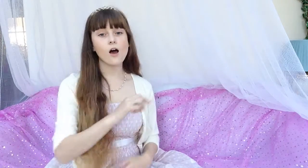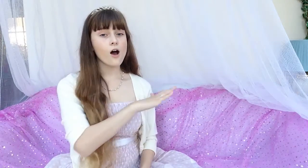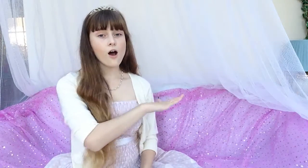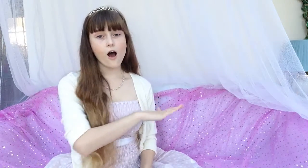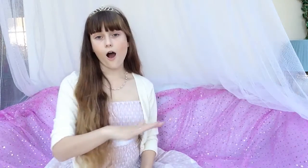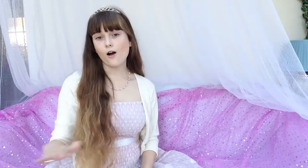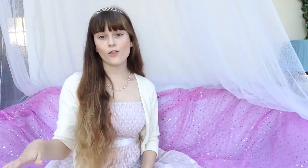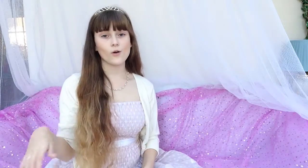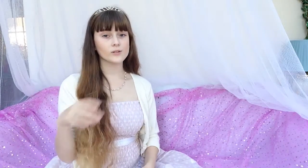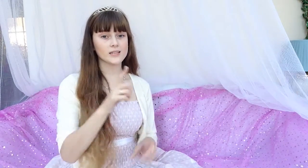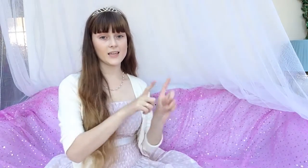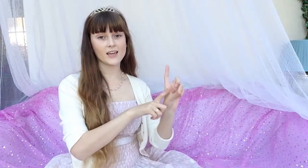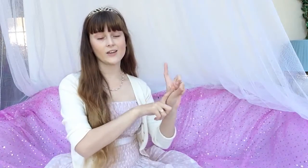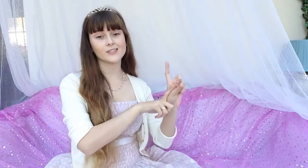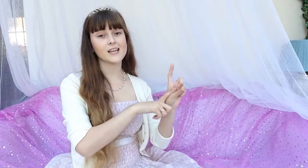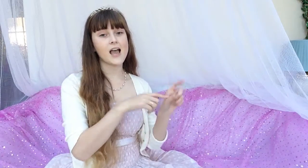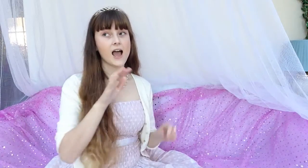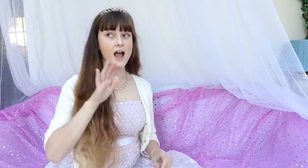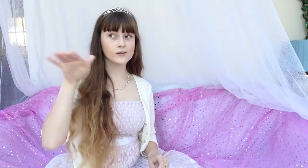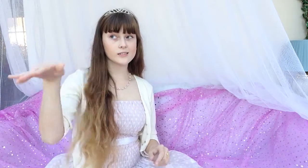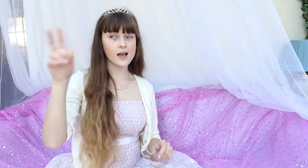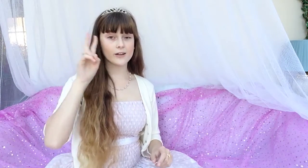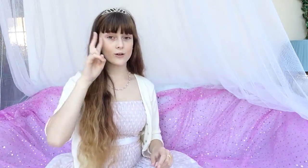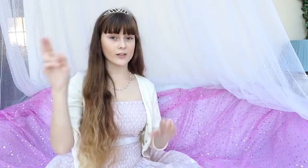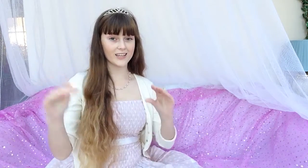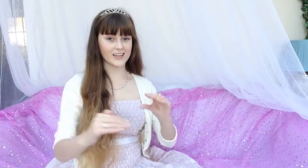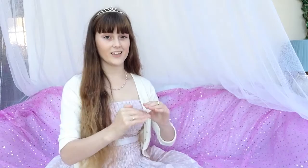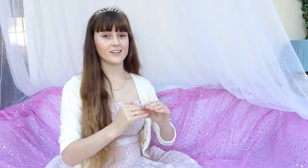All those years outside looking in